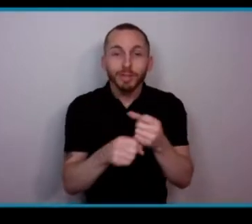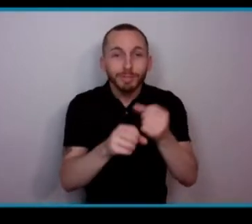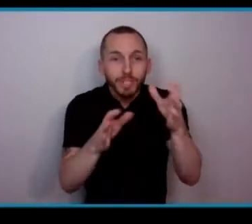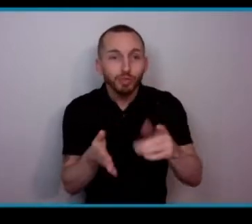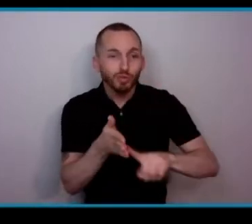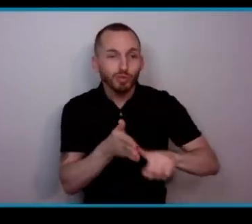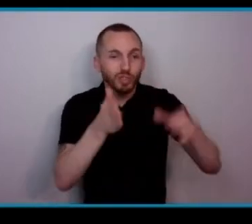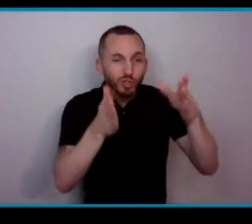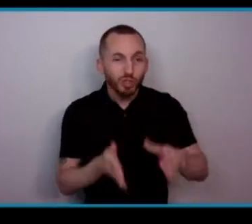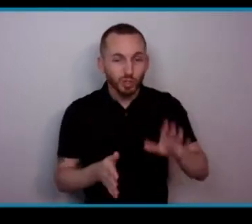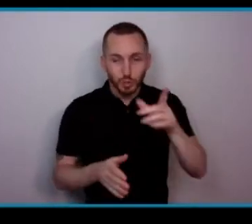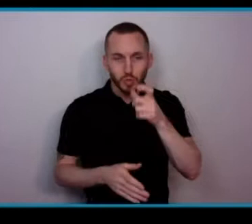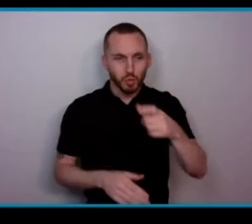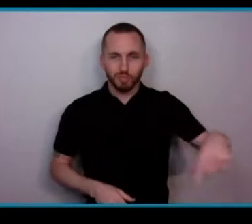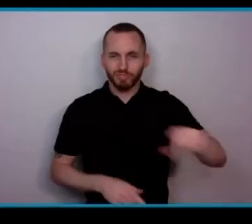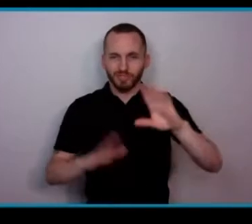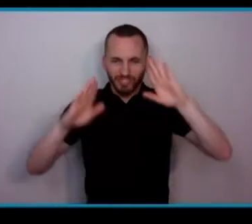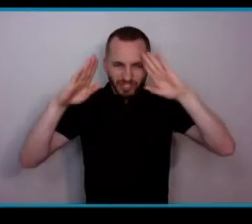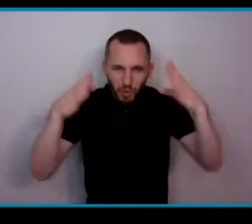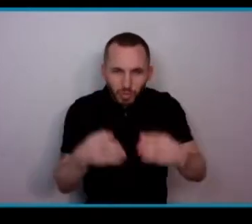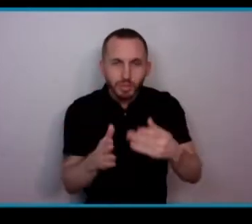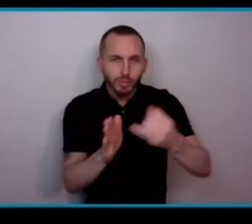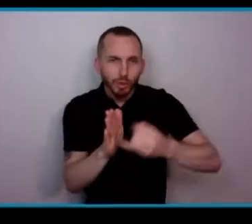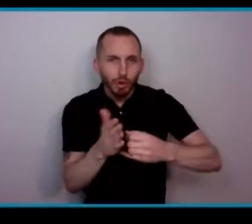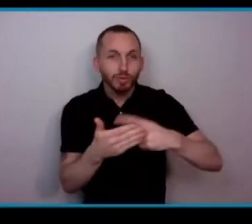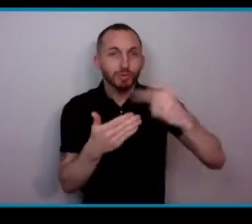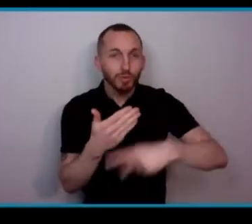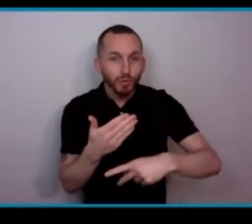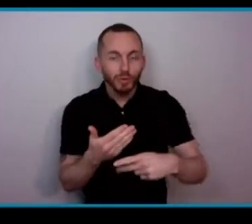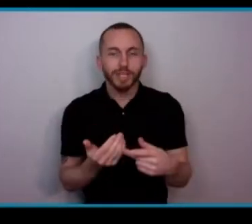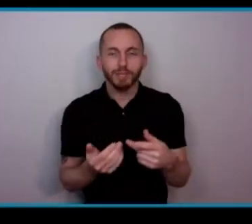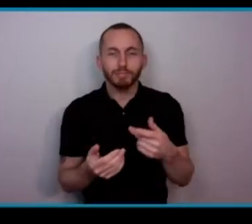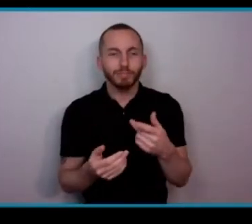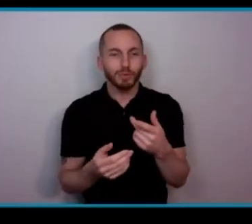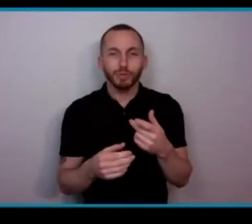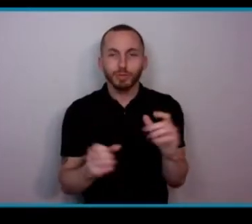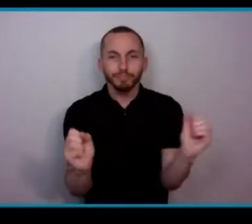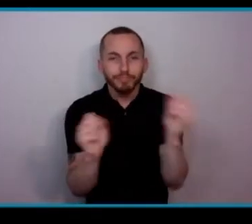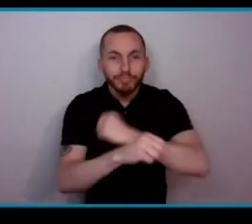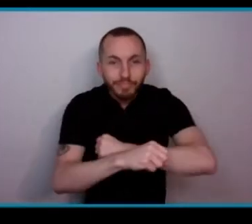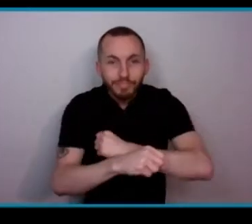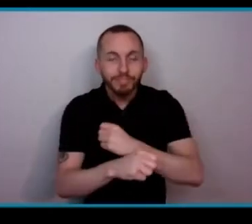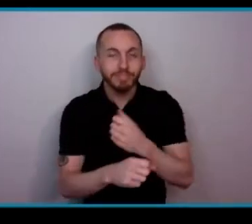programs and therapies to combat trauma in military and veteran populations.